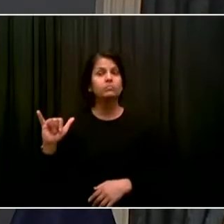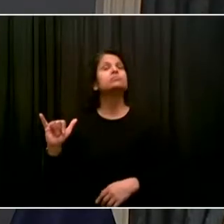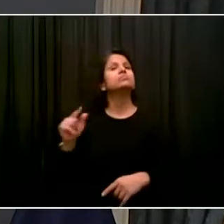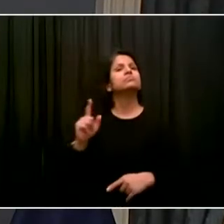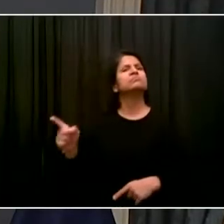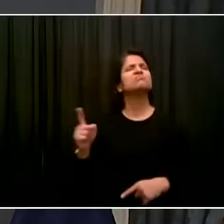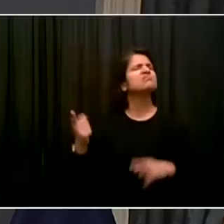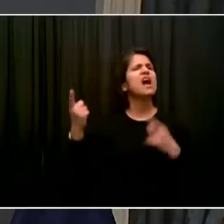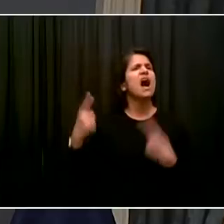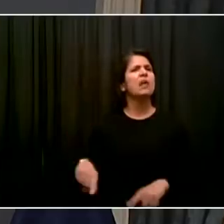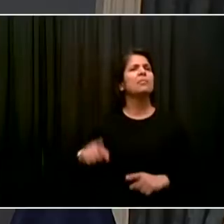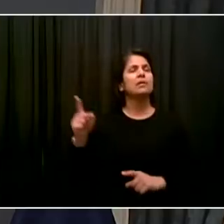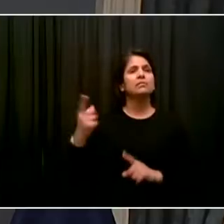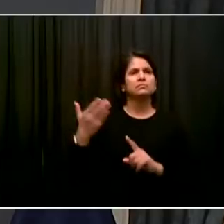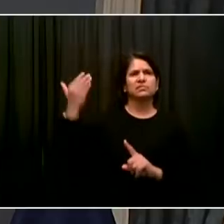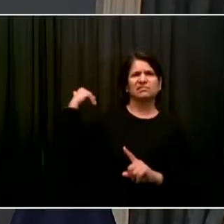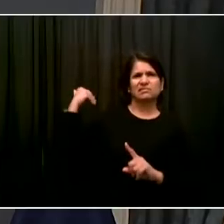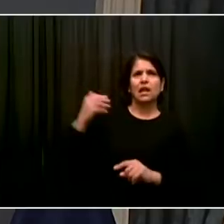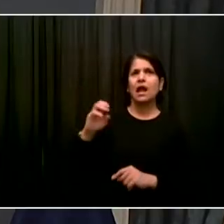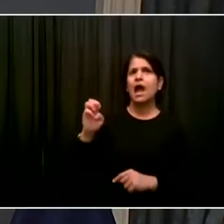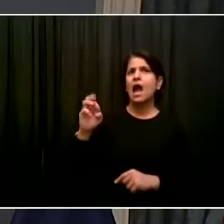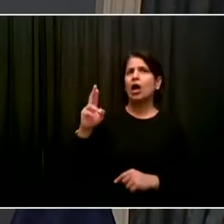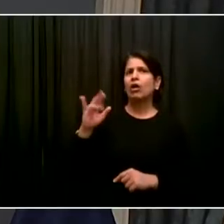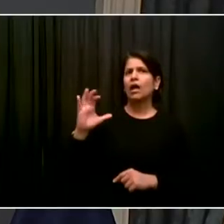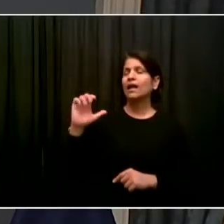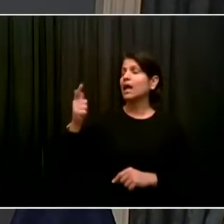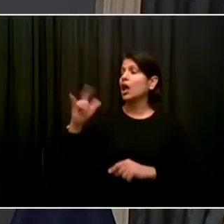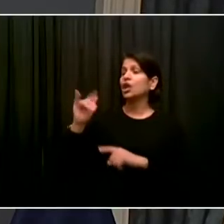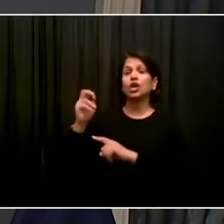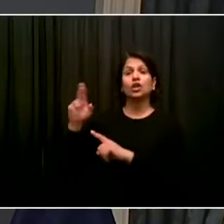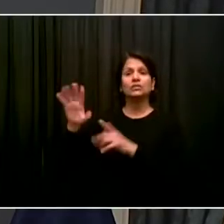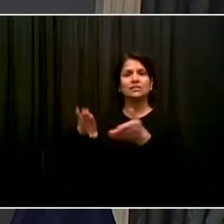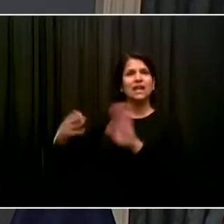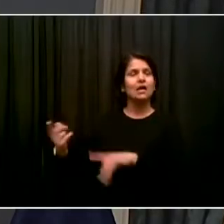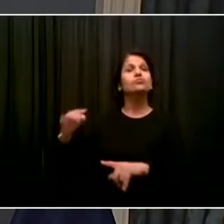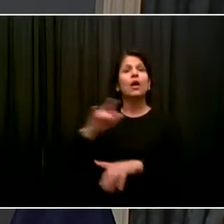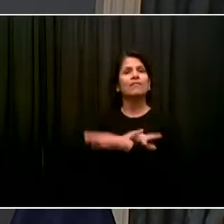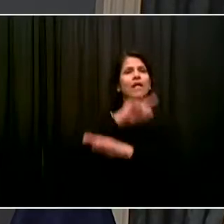TRIP O TL.A.